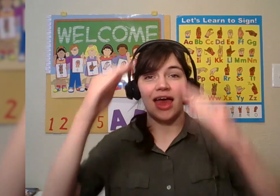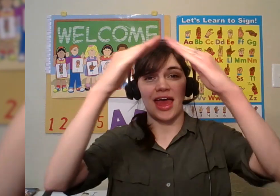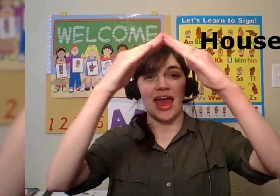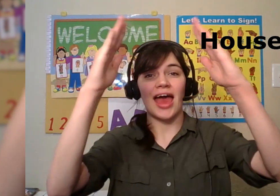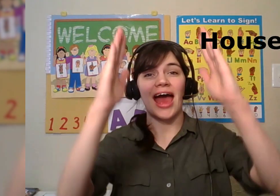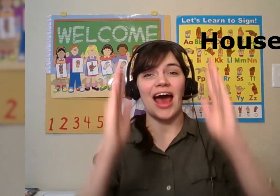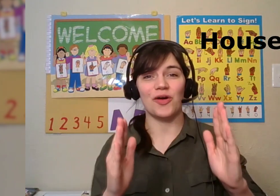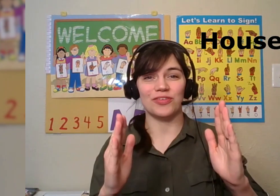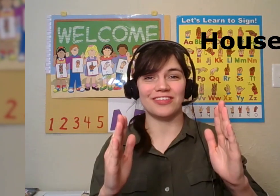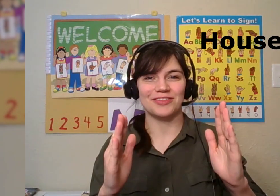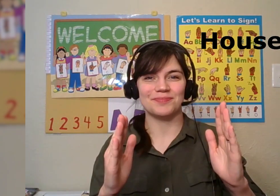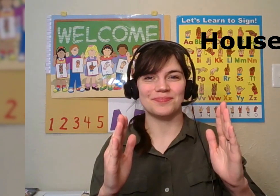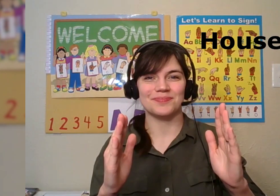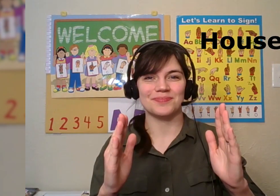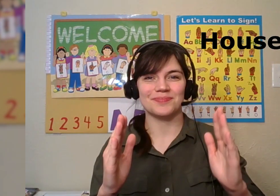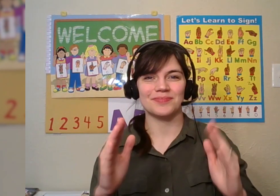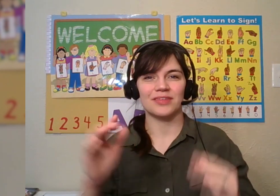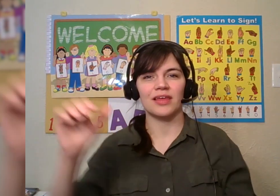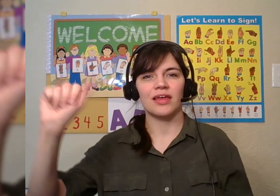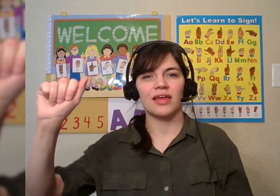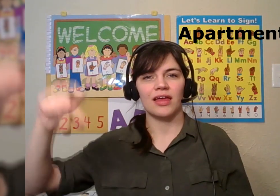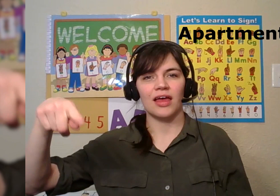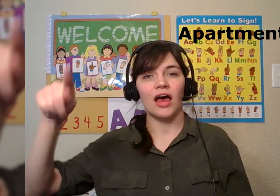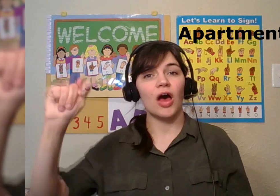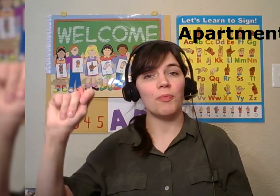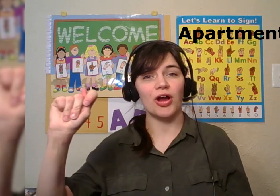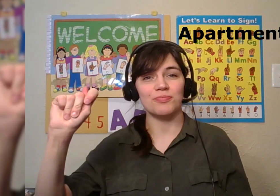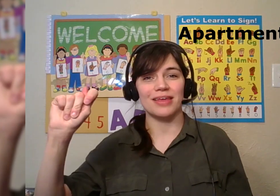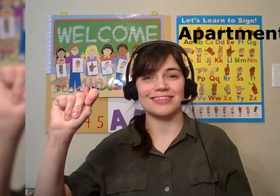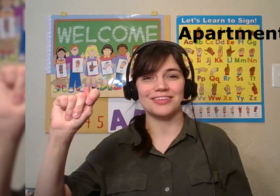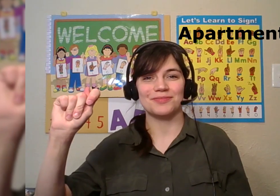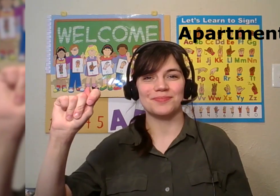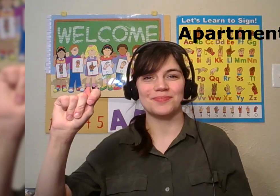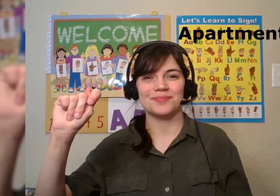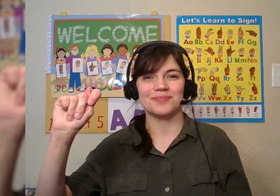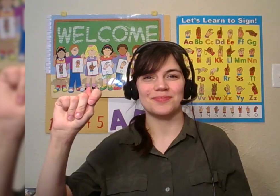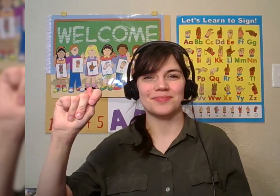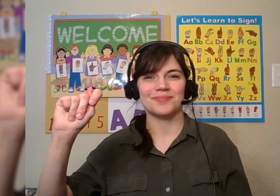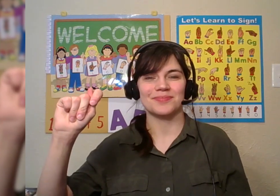House. Apartment.